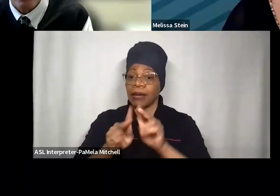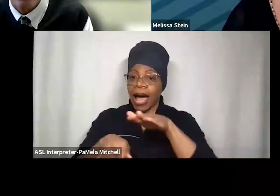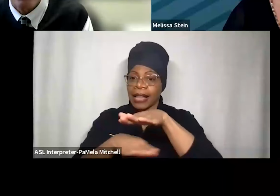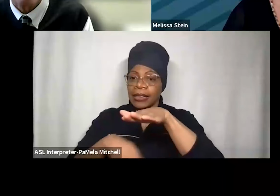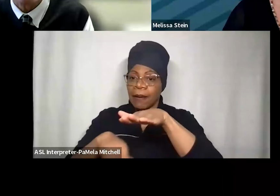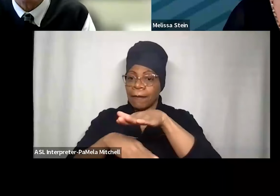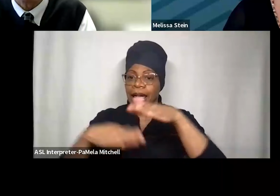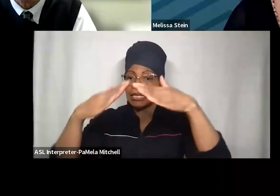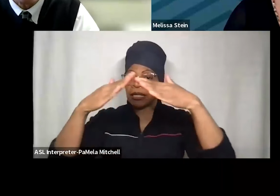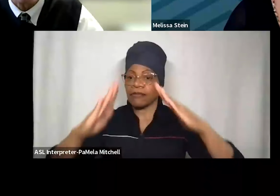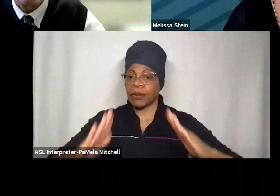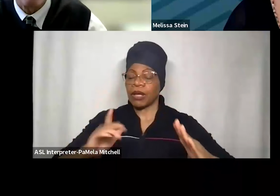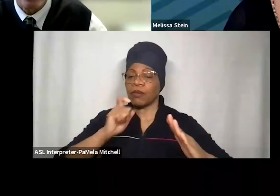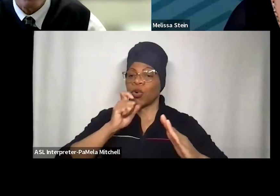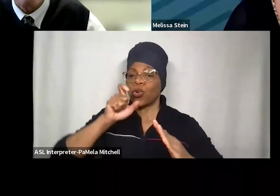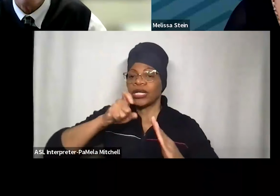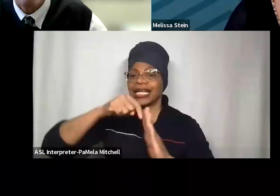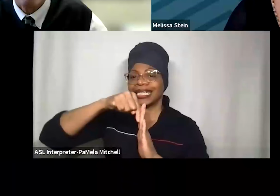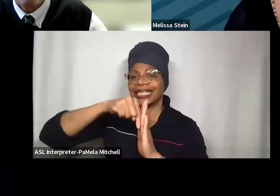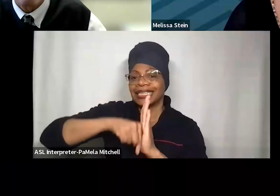are the ones who are going to need intensive interventions.